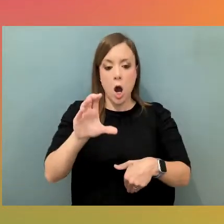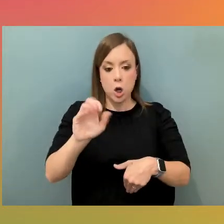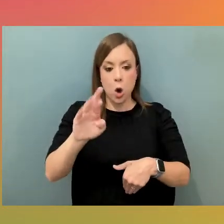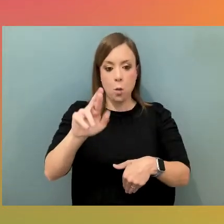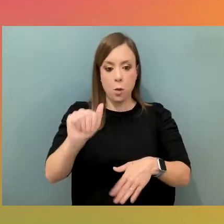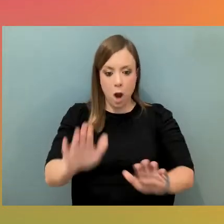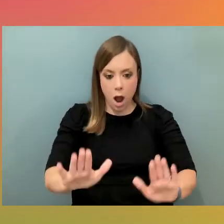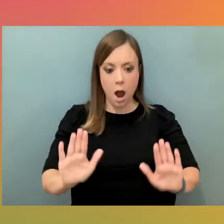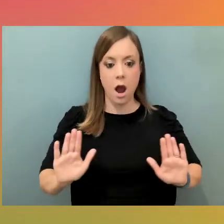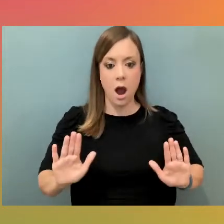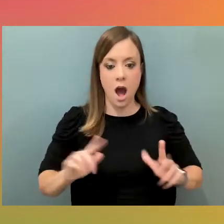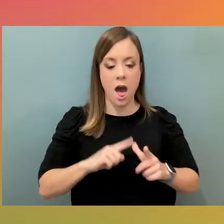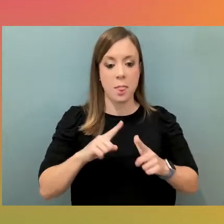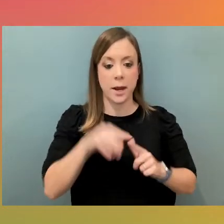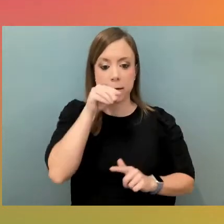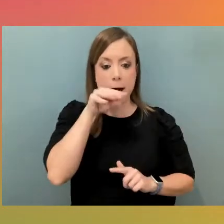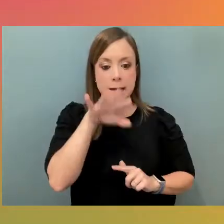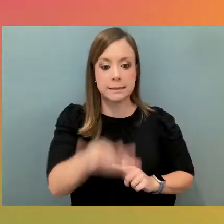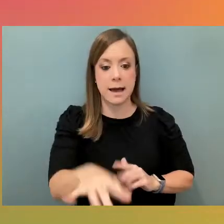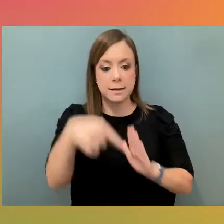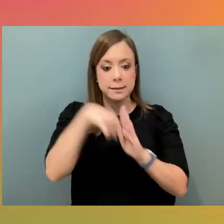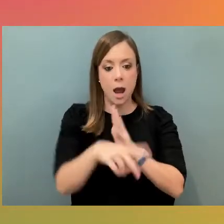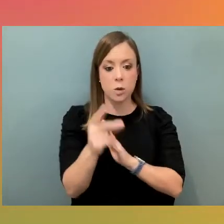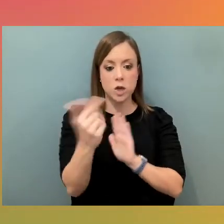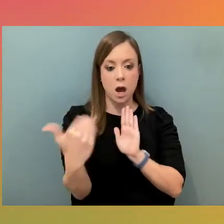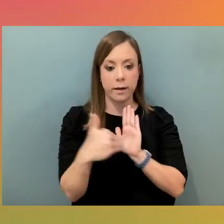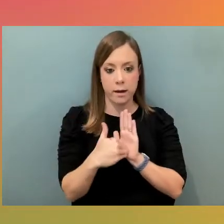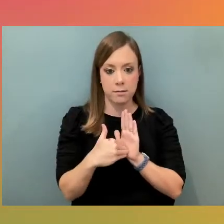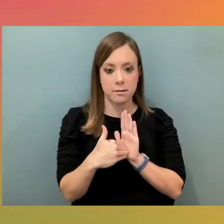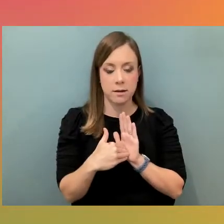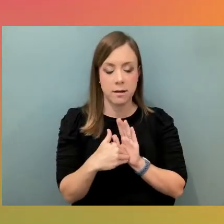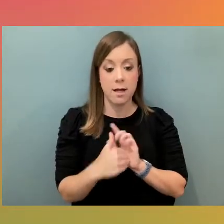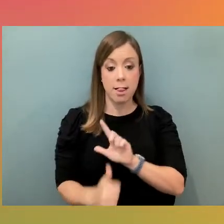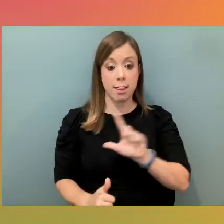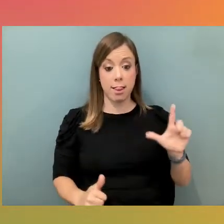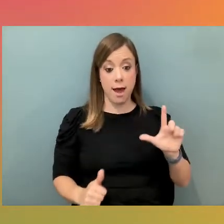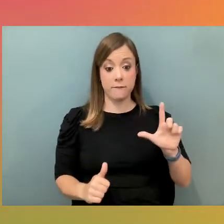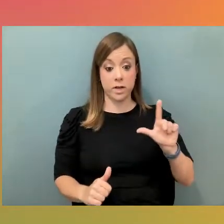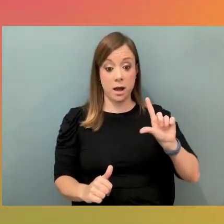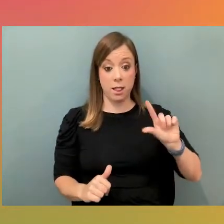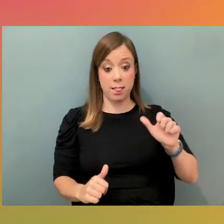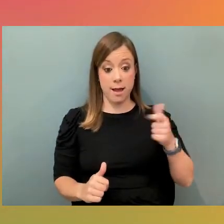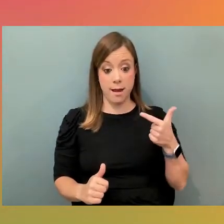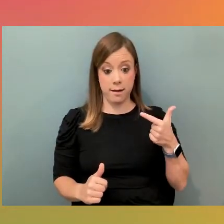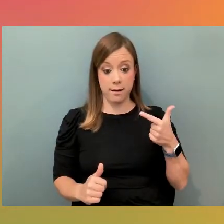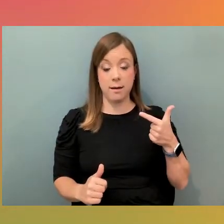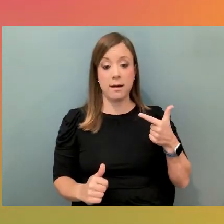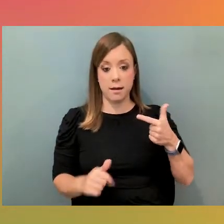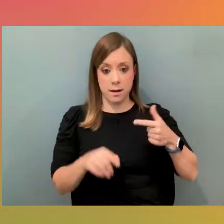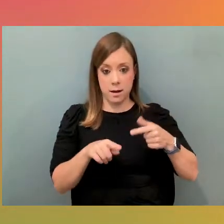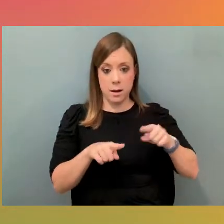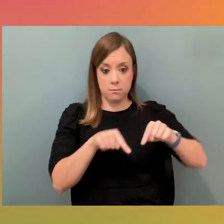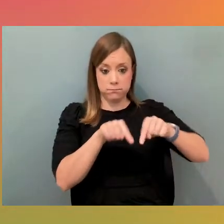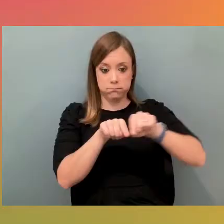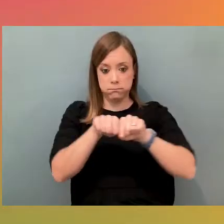UNTUCK THE TOES, BREATH IN.